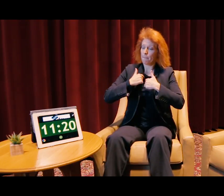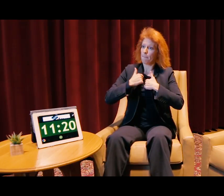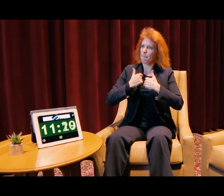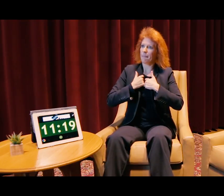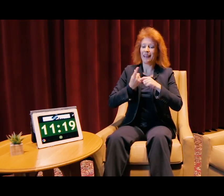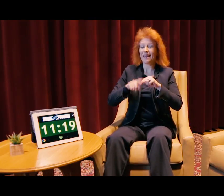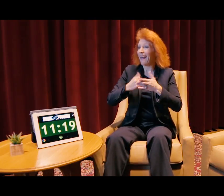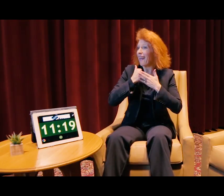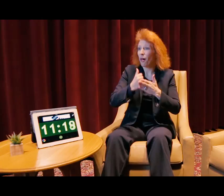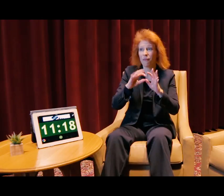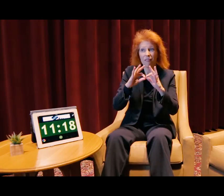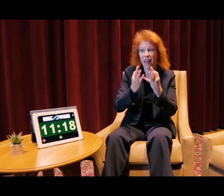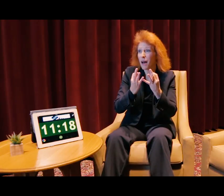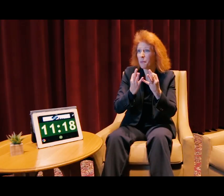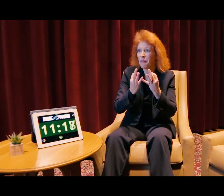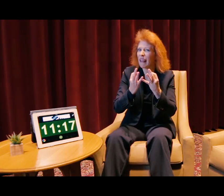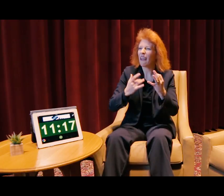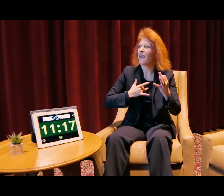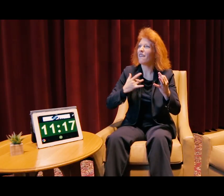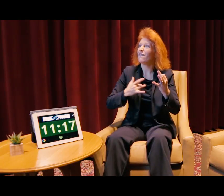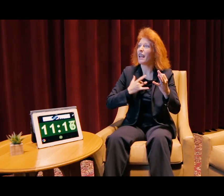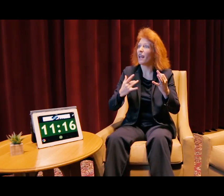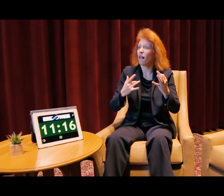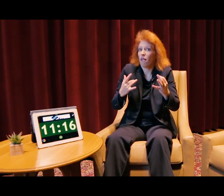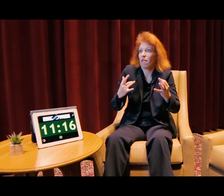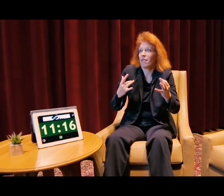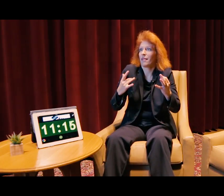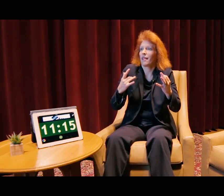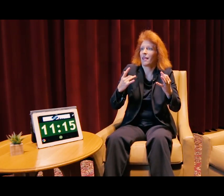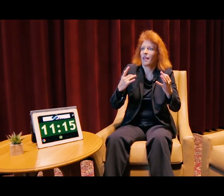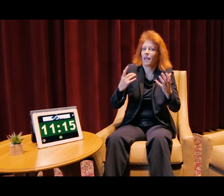a family feel that they got traction. I can't do the work for them,